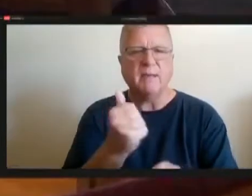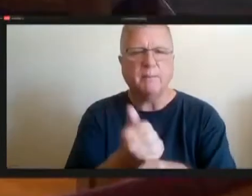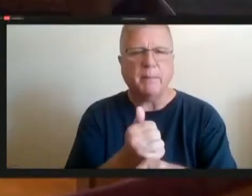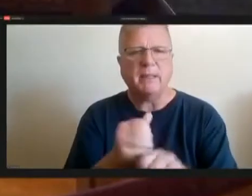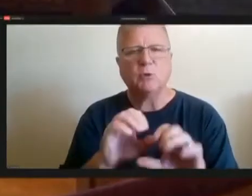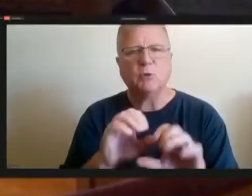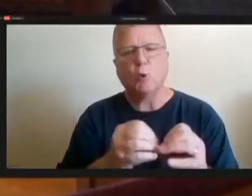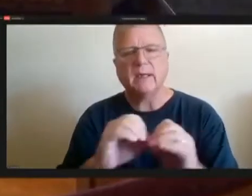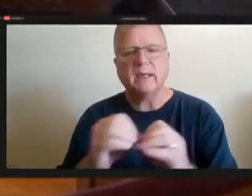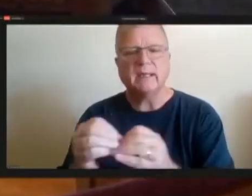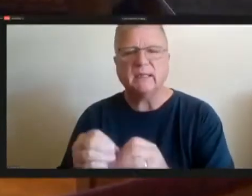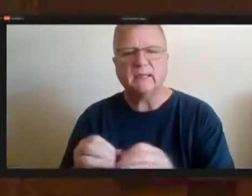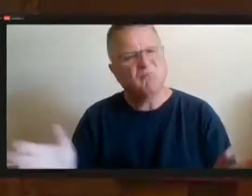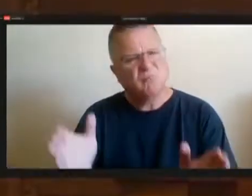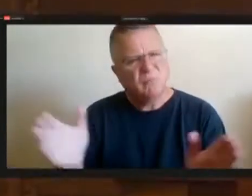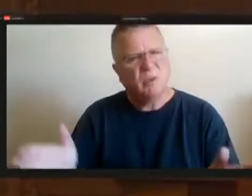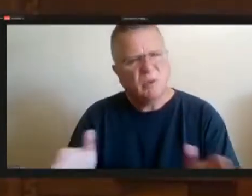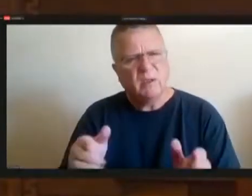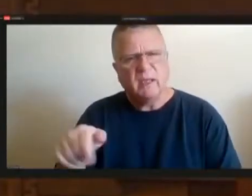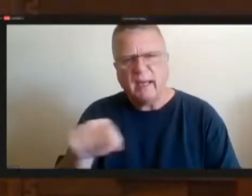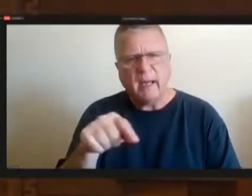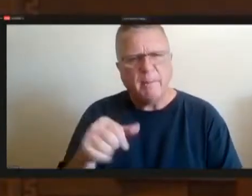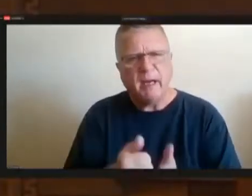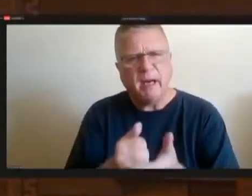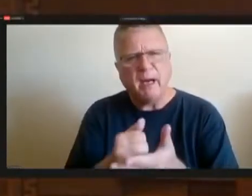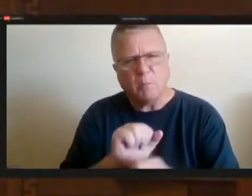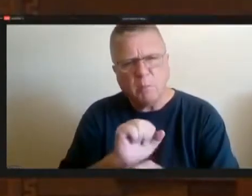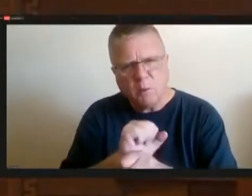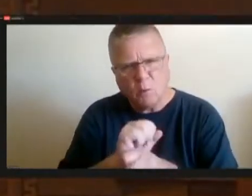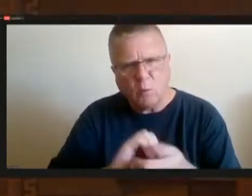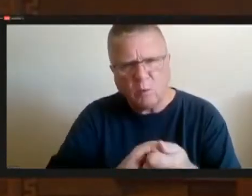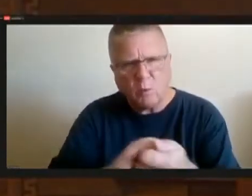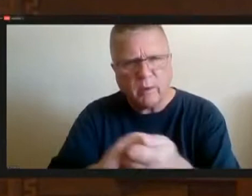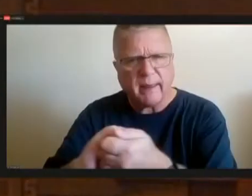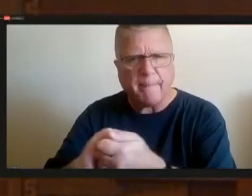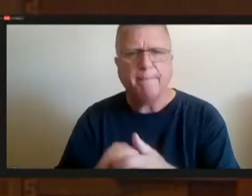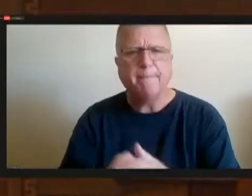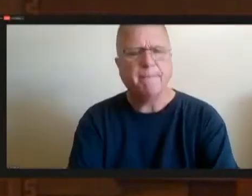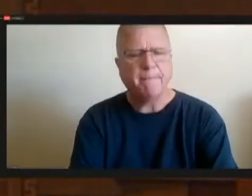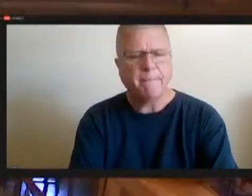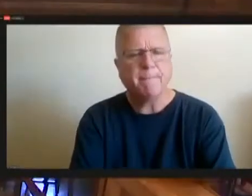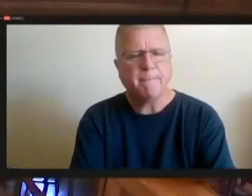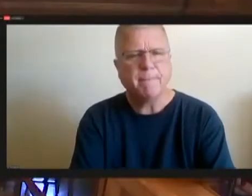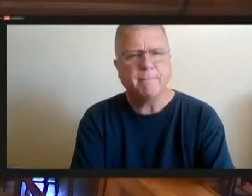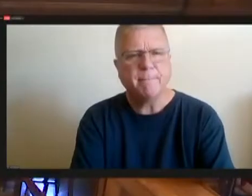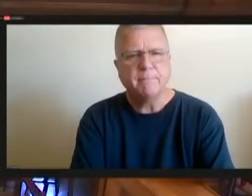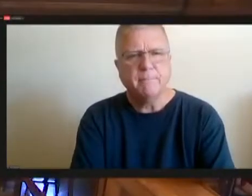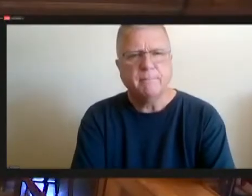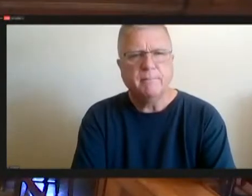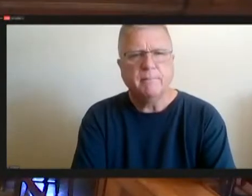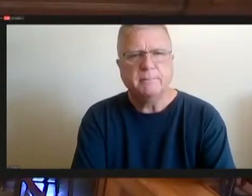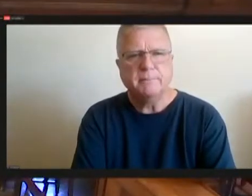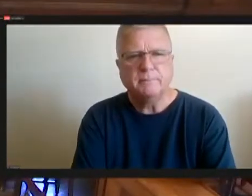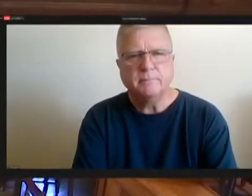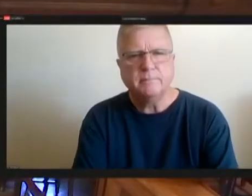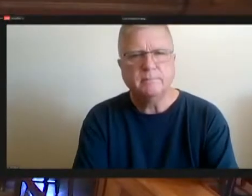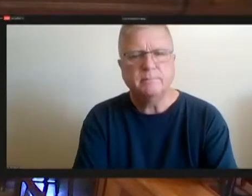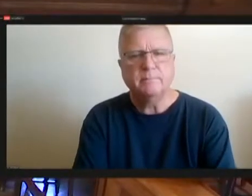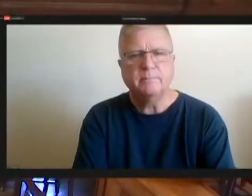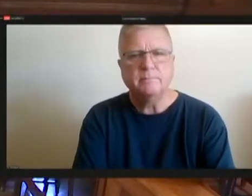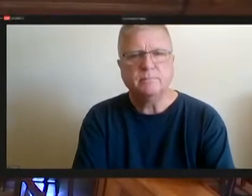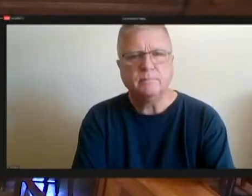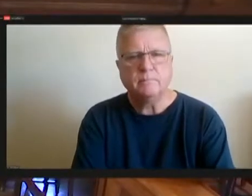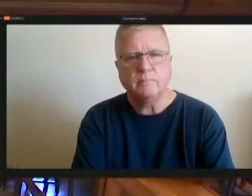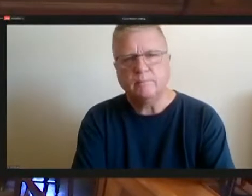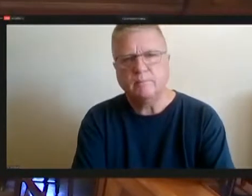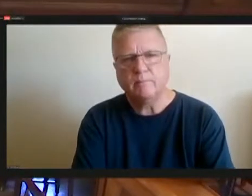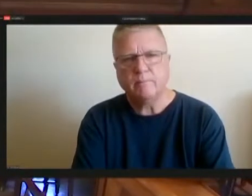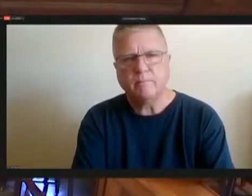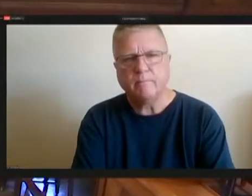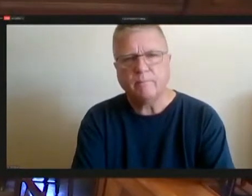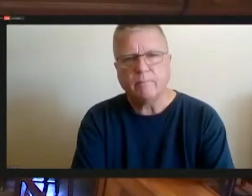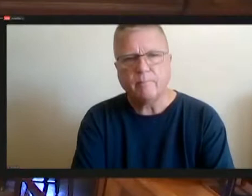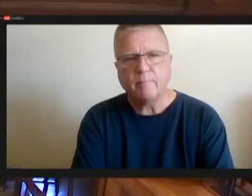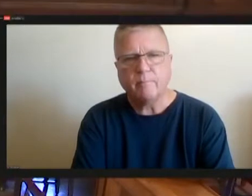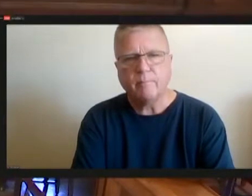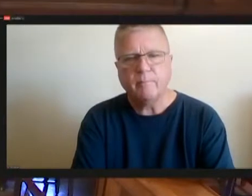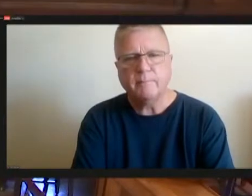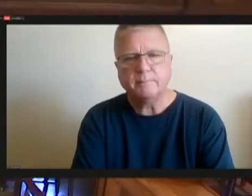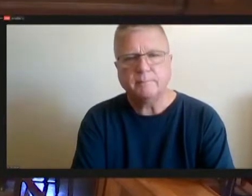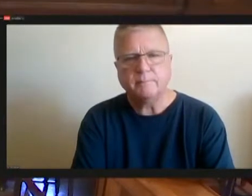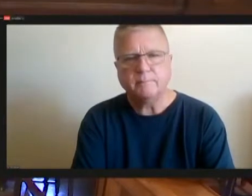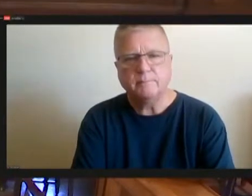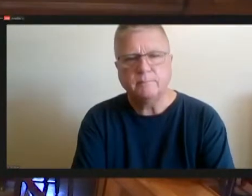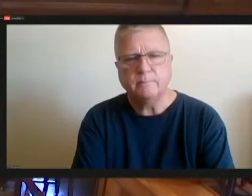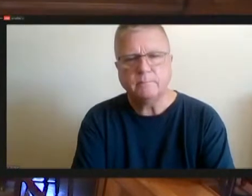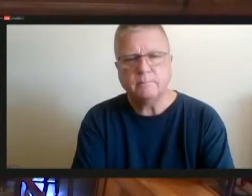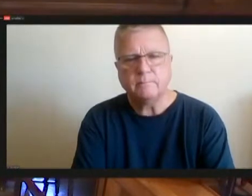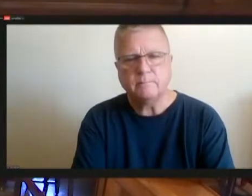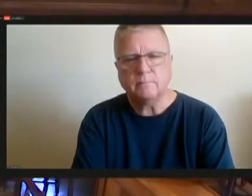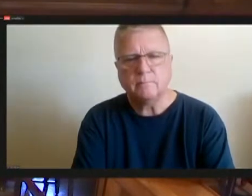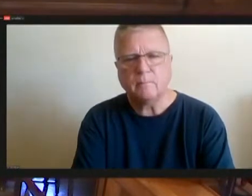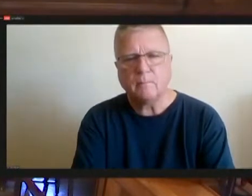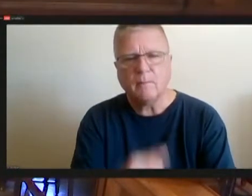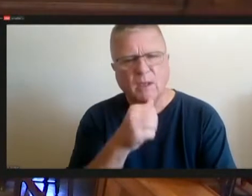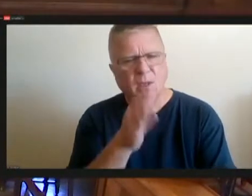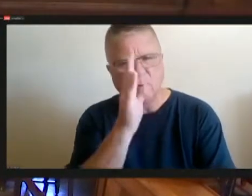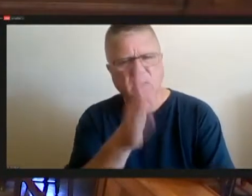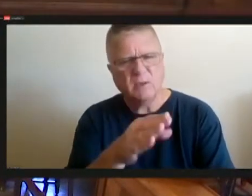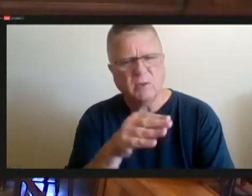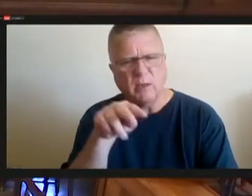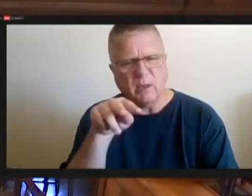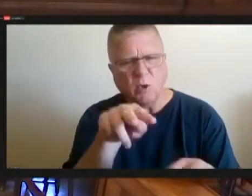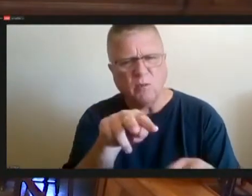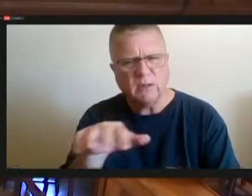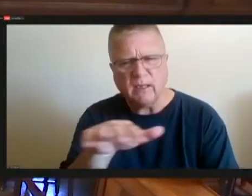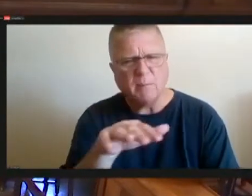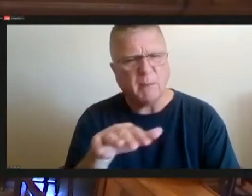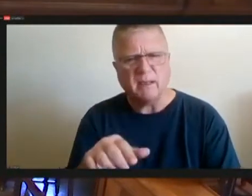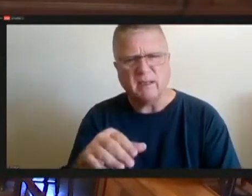them and help them and work with them.